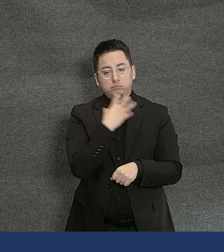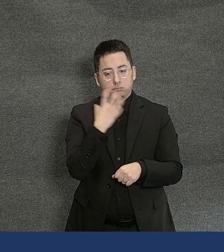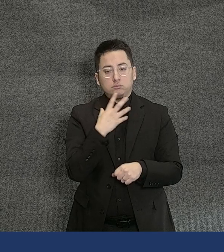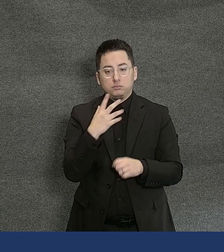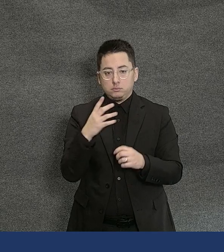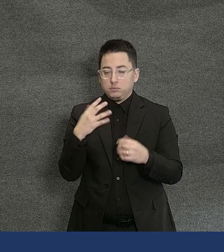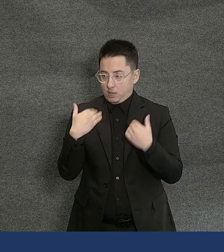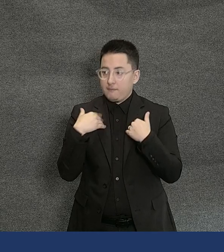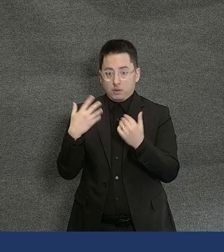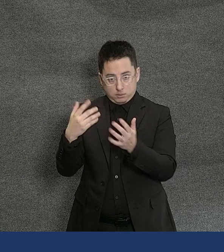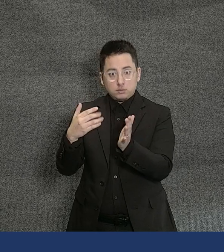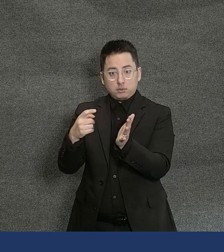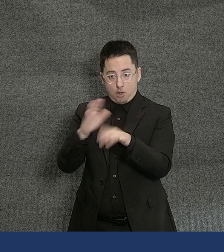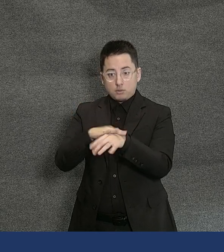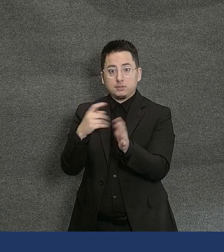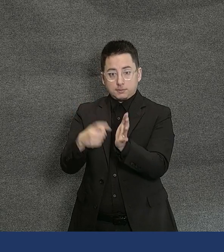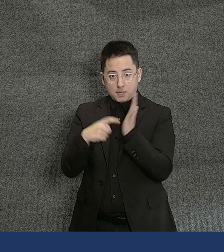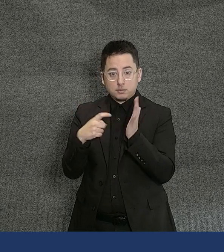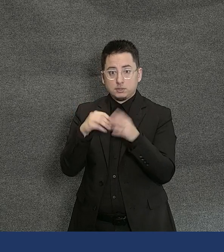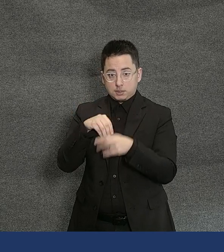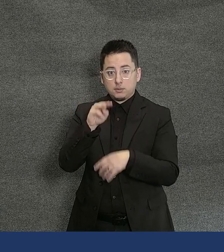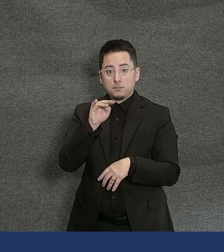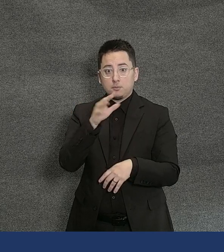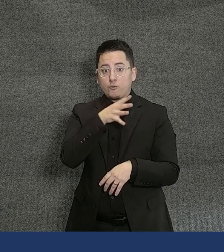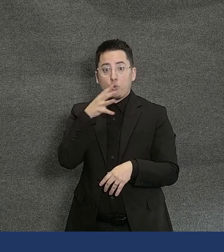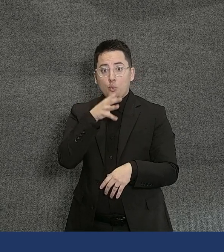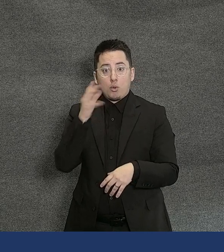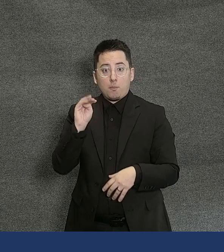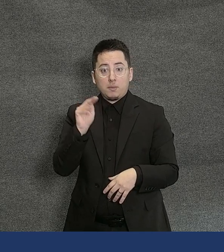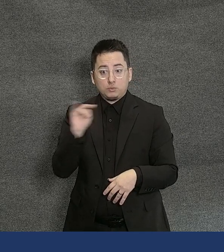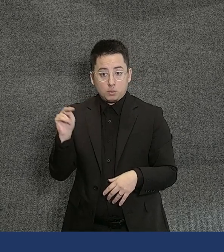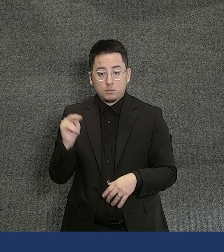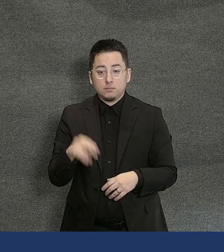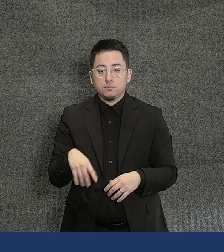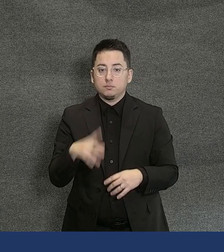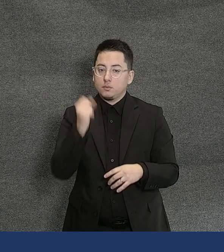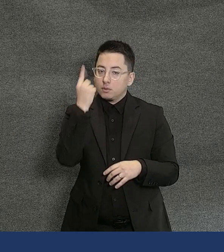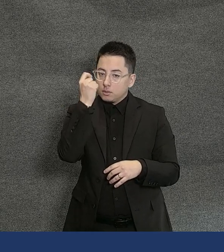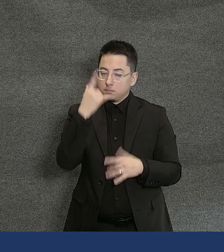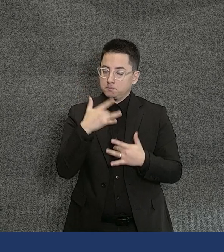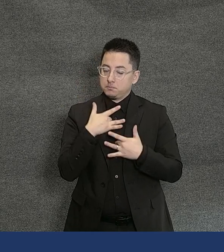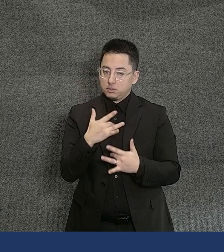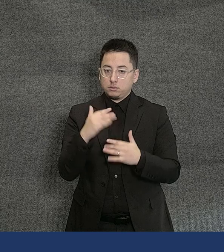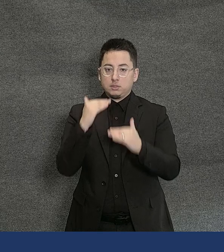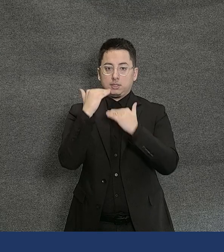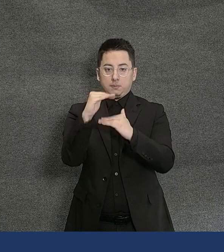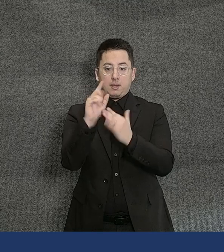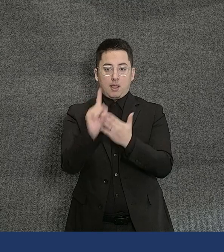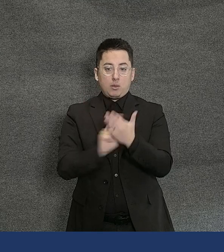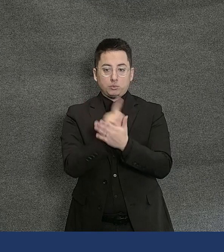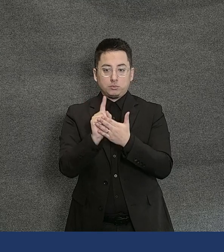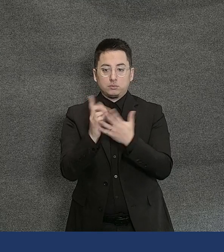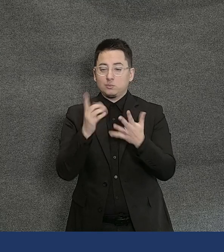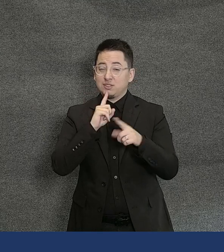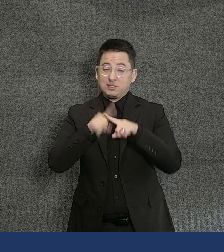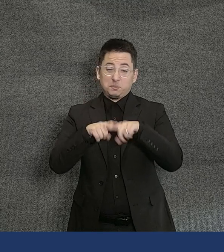in Greater Minnesota. Usually, ours are limited and it really depends on what part of the state you live in.